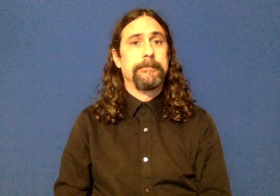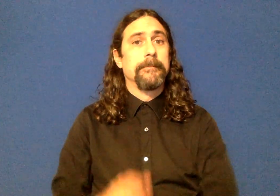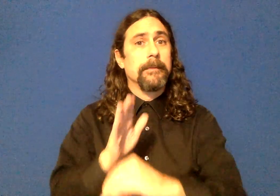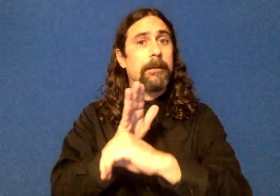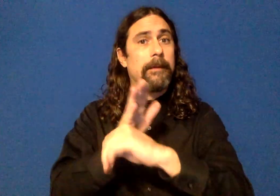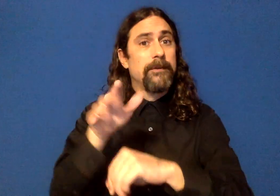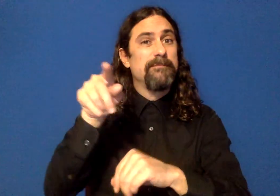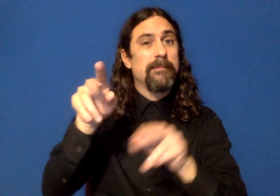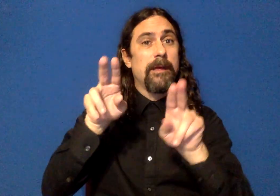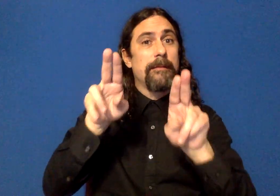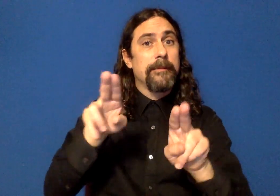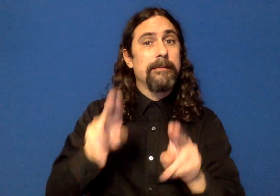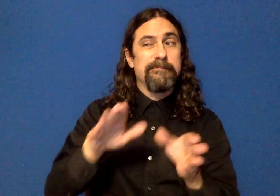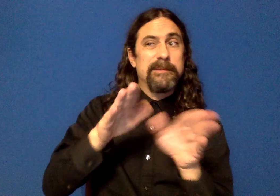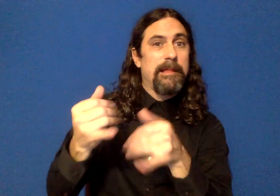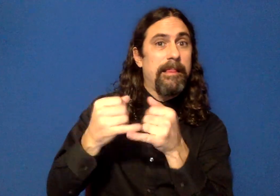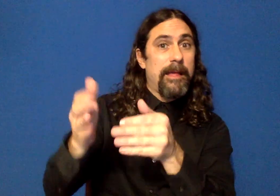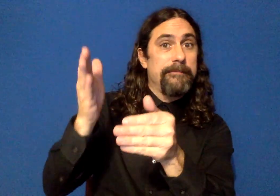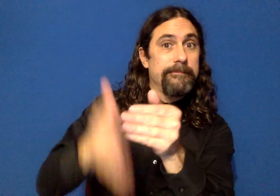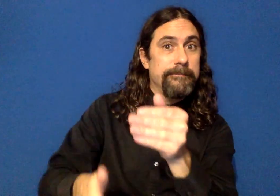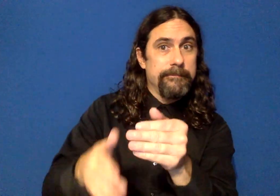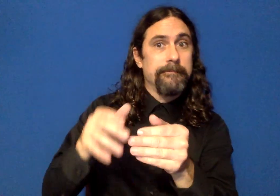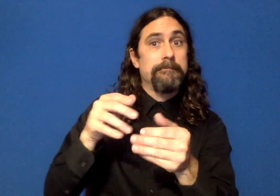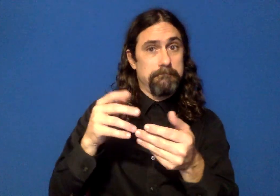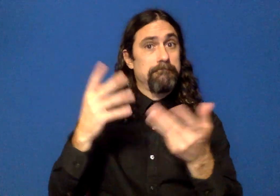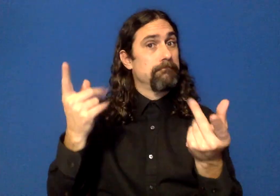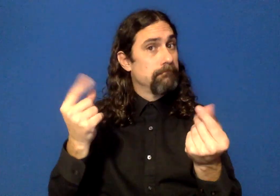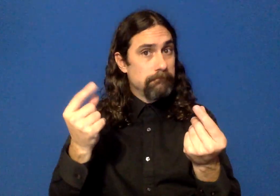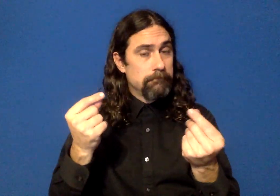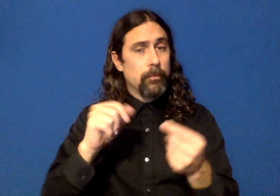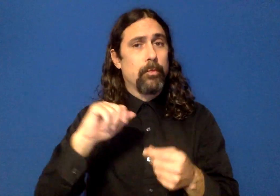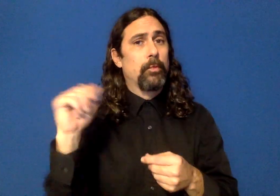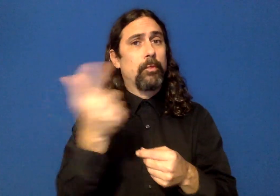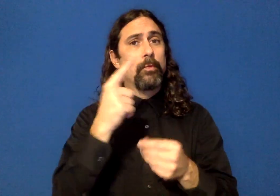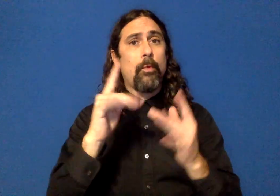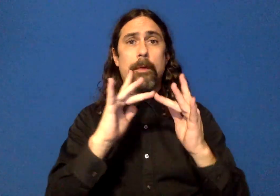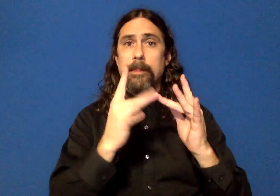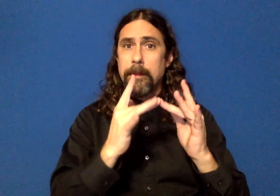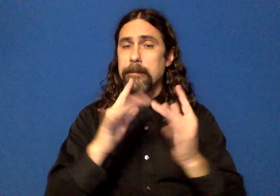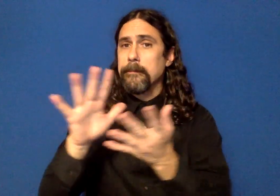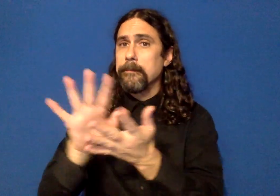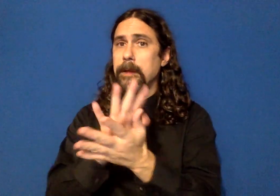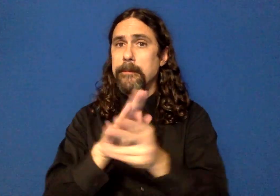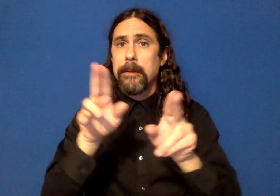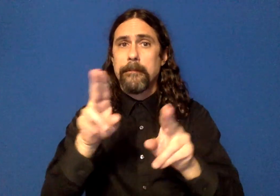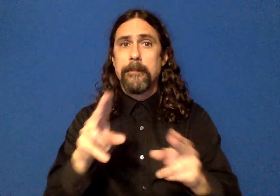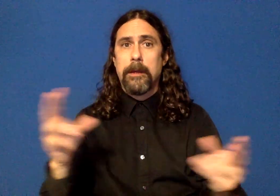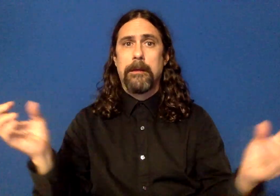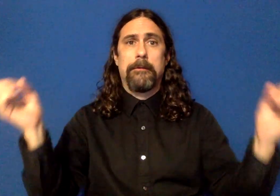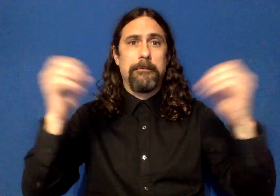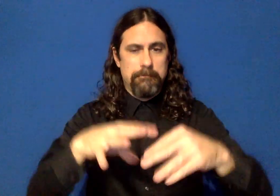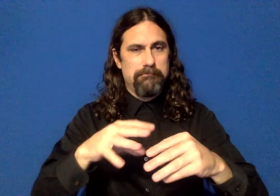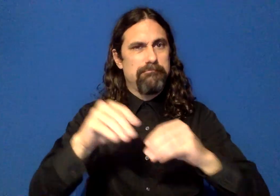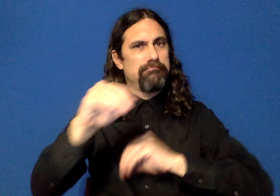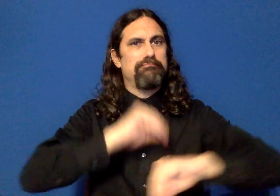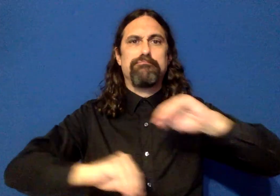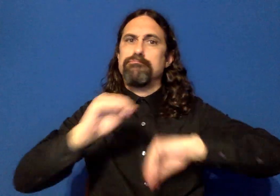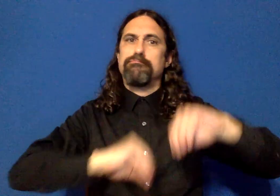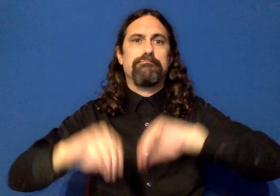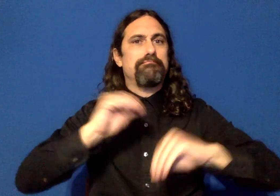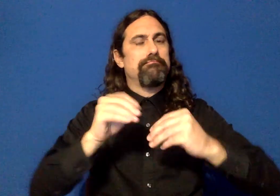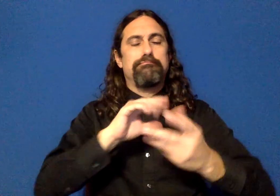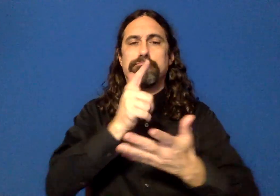and assigned a log number. Once all log numbers are randomly assigned, the Marketing Agent reviews